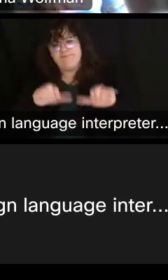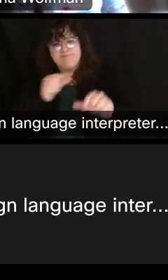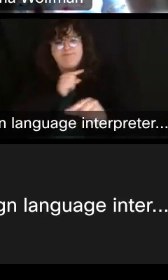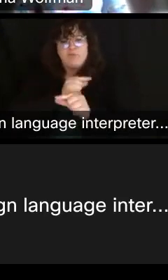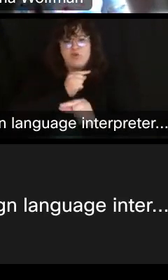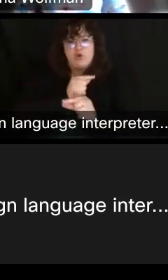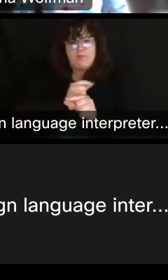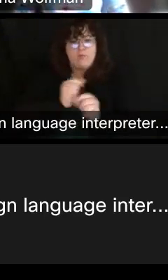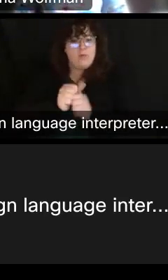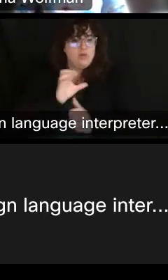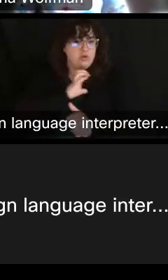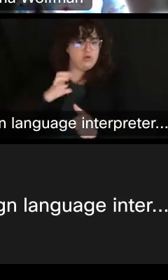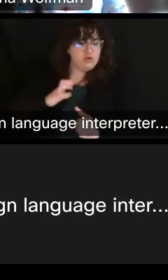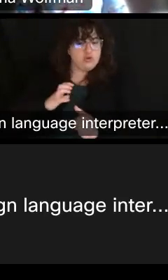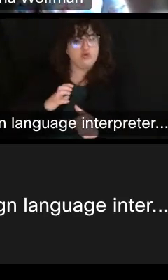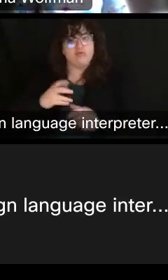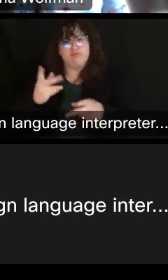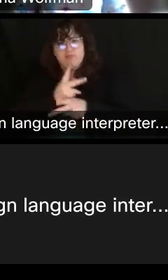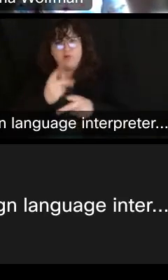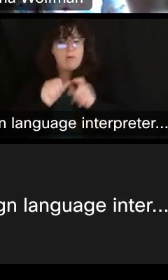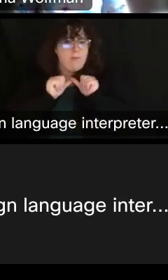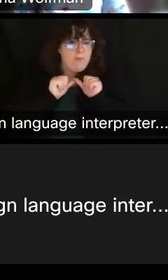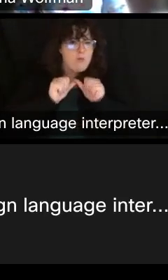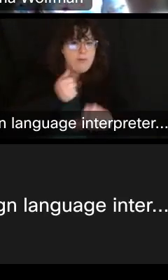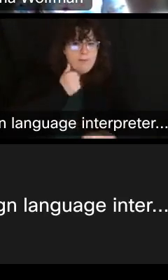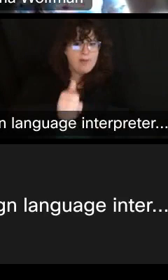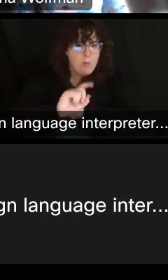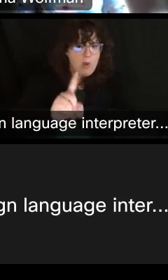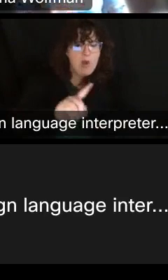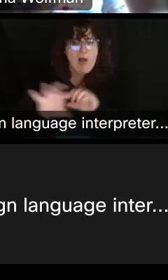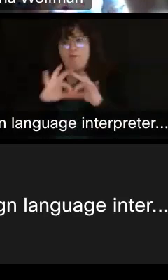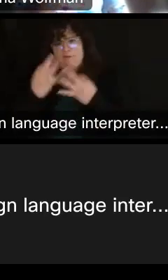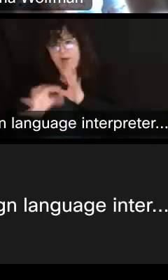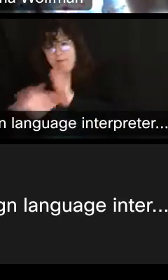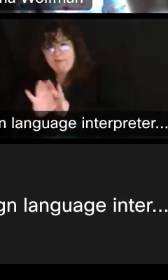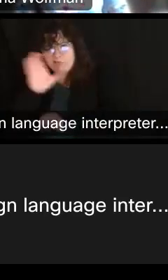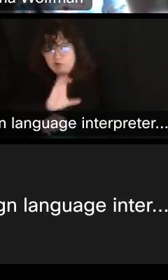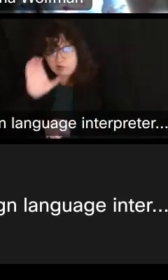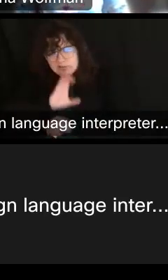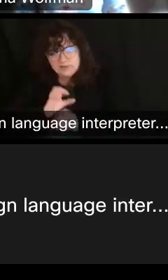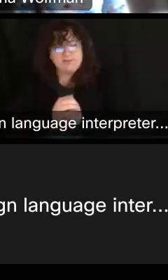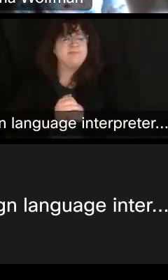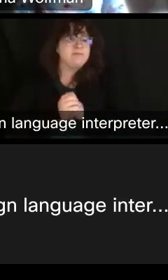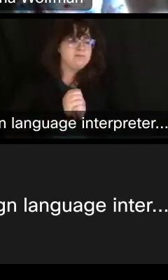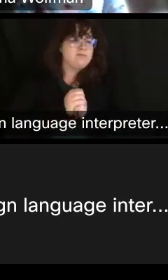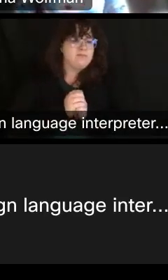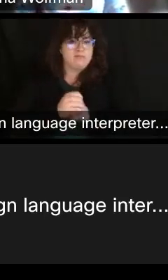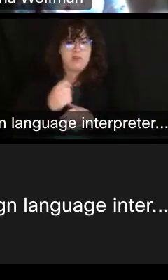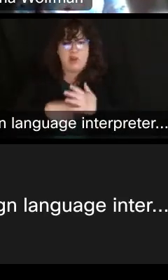help with concurrent permanency planning, that family finding, free of charge to agencies. So,